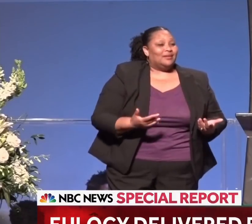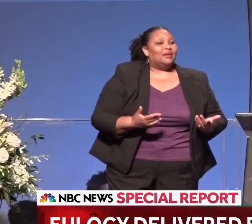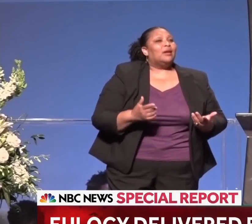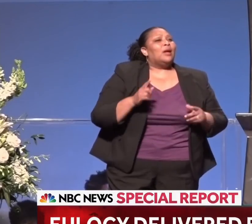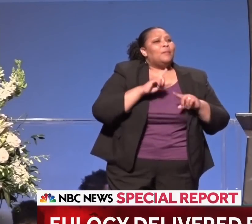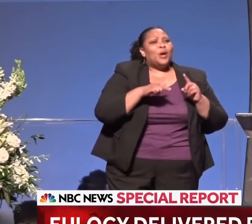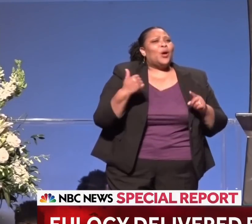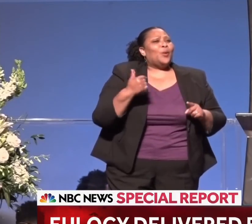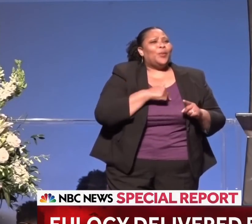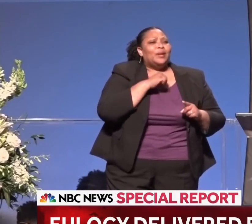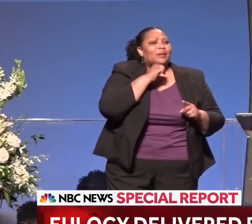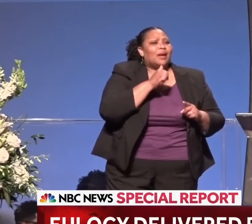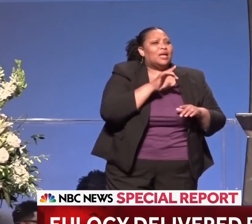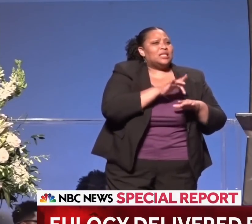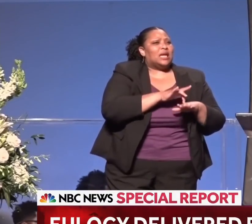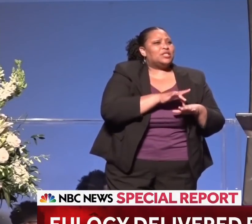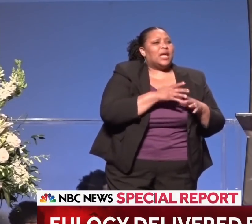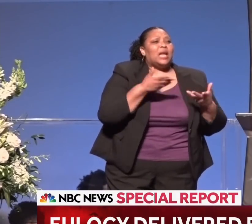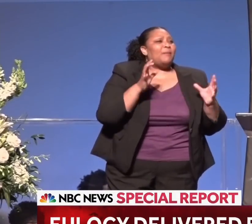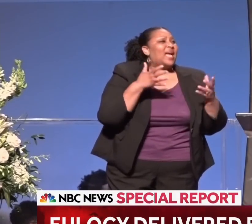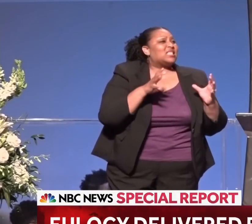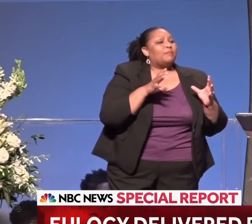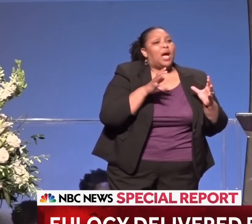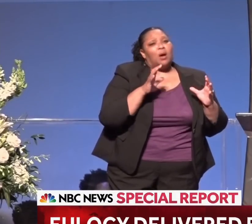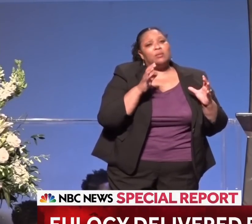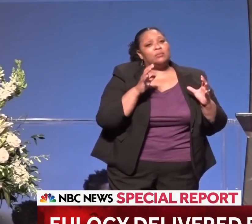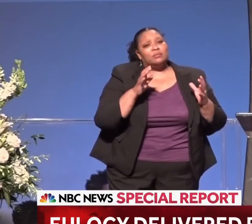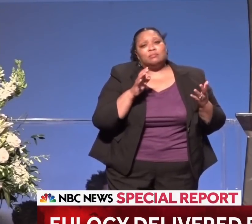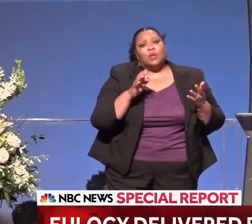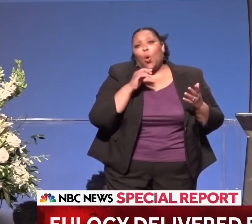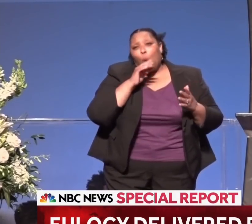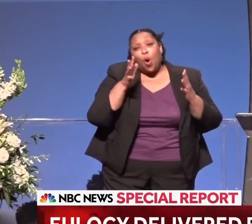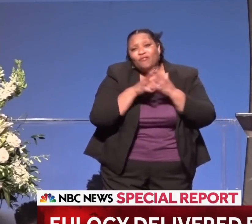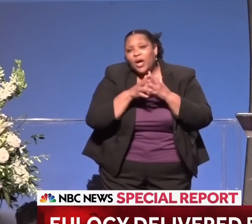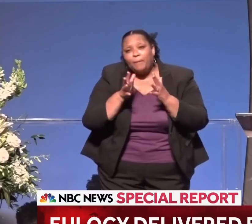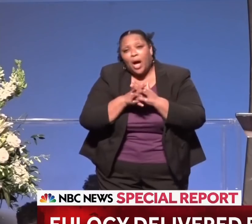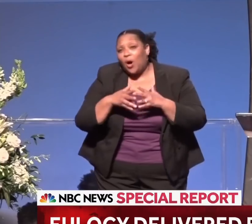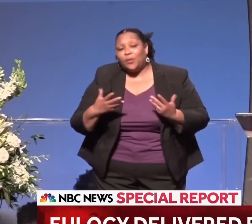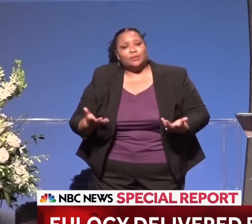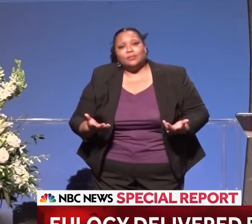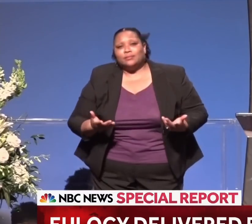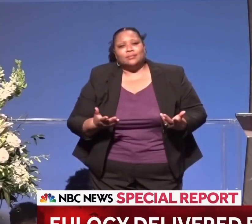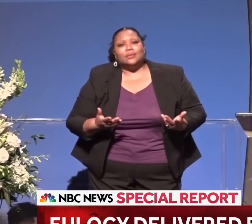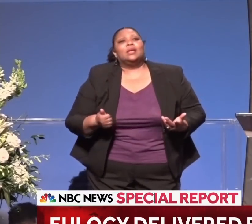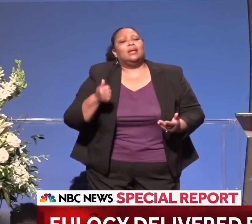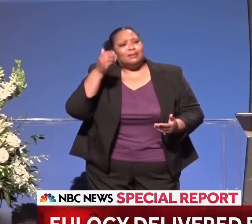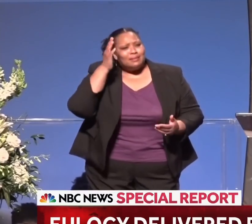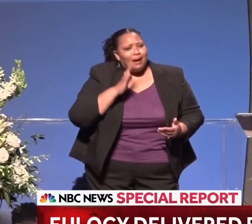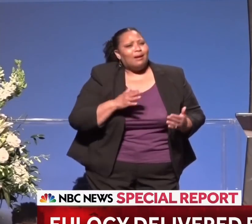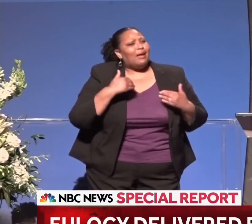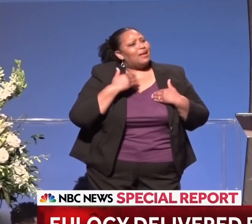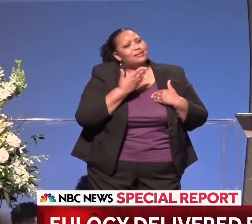TOUCH THE WORLD, WELL, GOD HAD ALREADY MADE YOU FOR THAT.